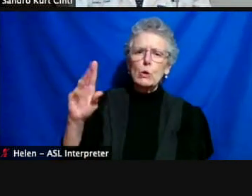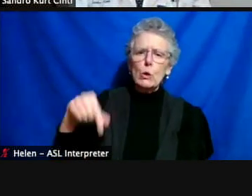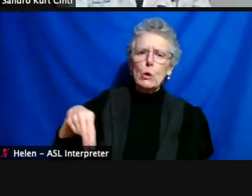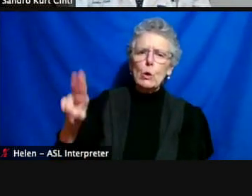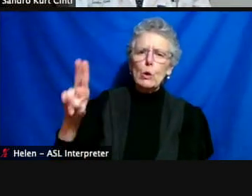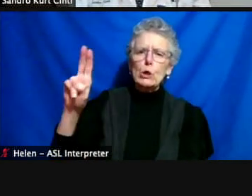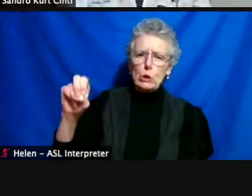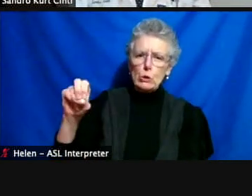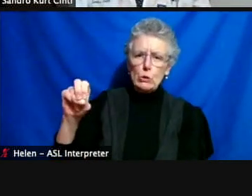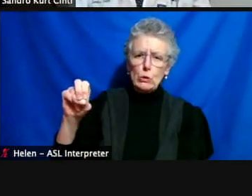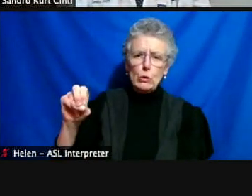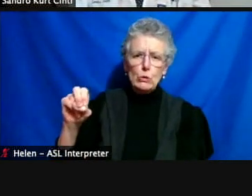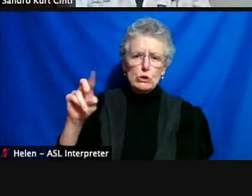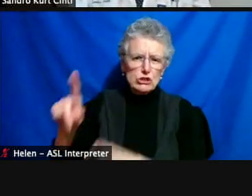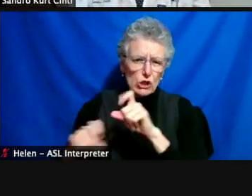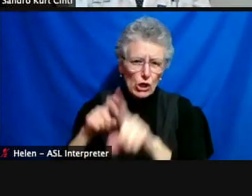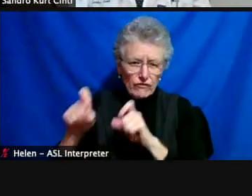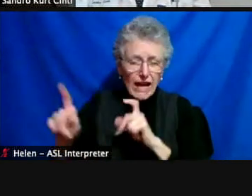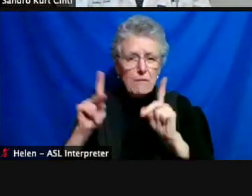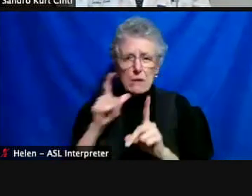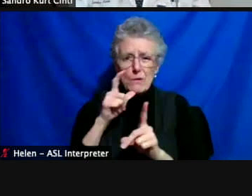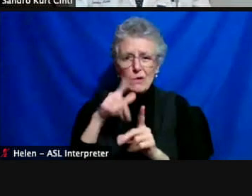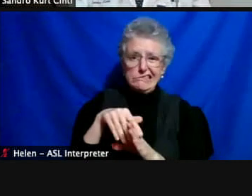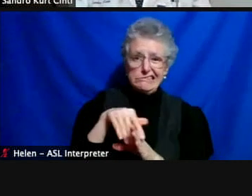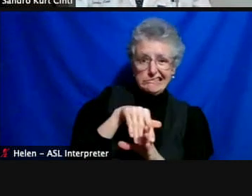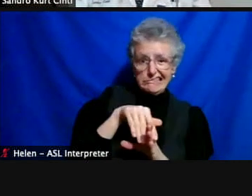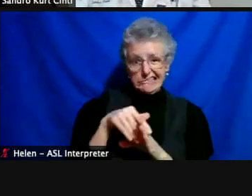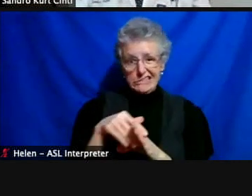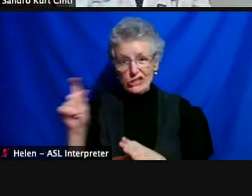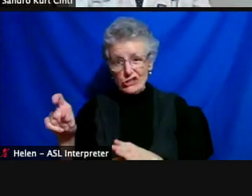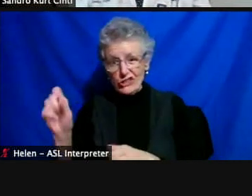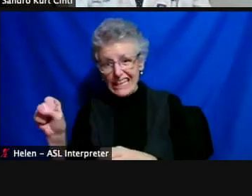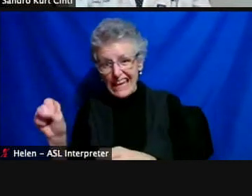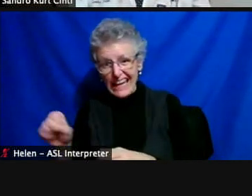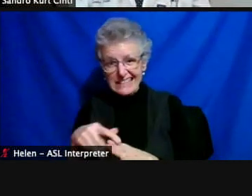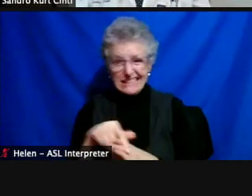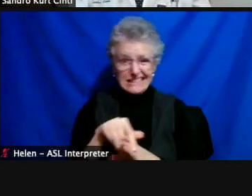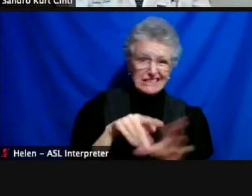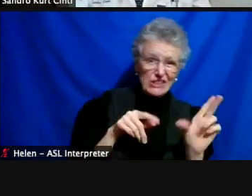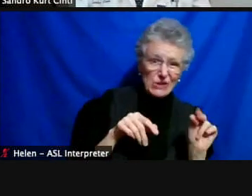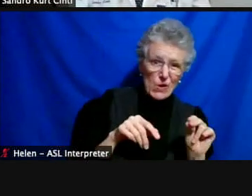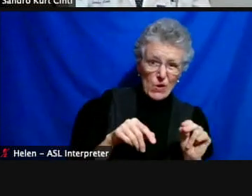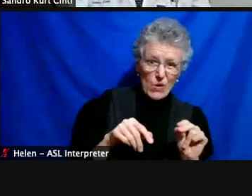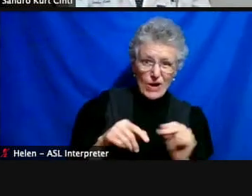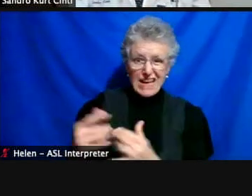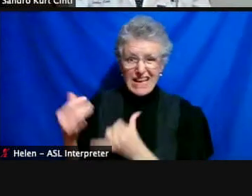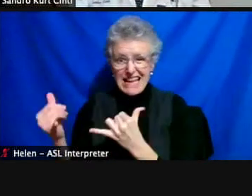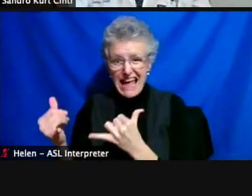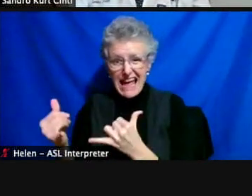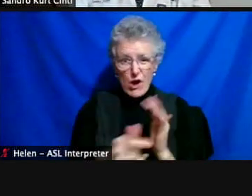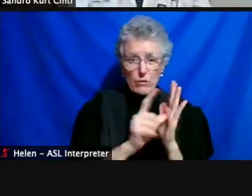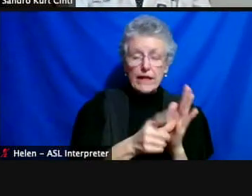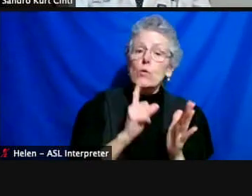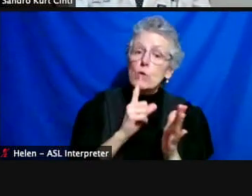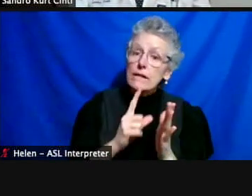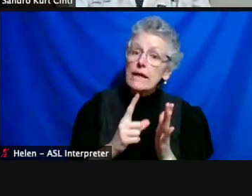Even people who are still kind of on the fence about whether or not they wanna receive the vaccine or wanna wait. It's really helpful, something that people can do